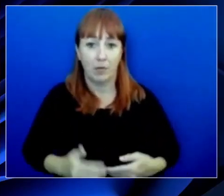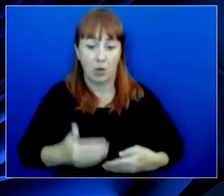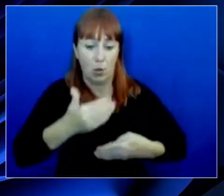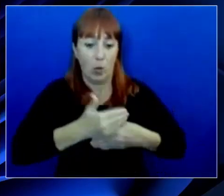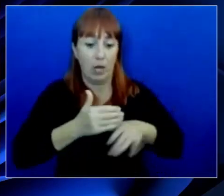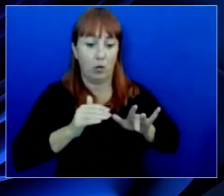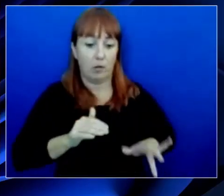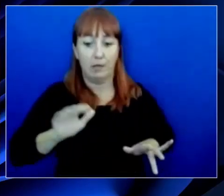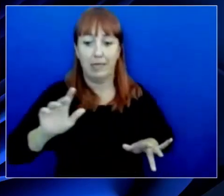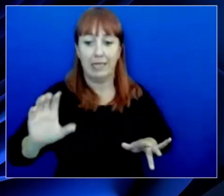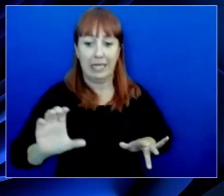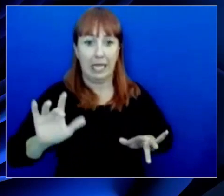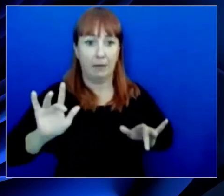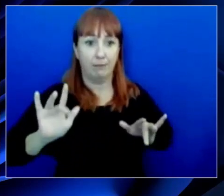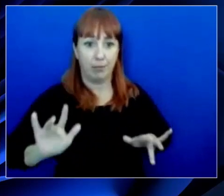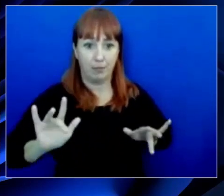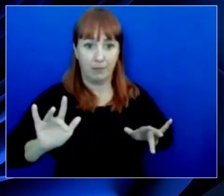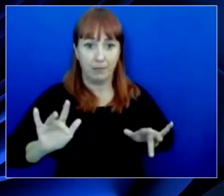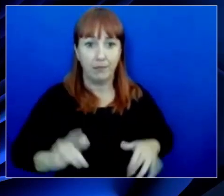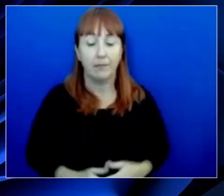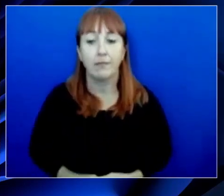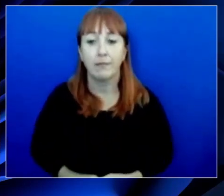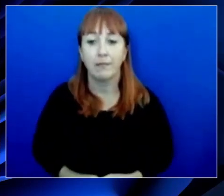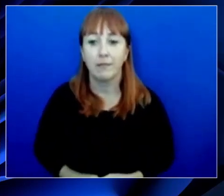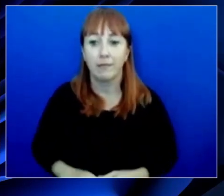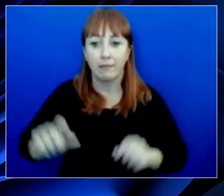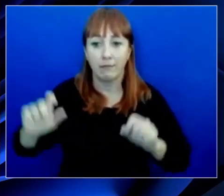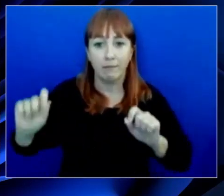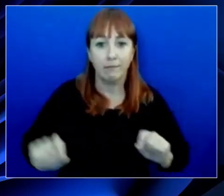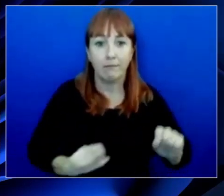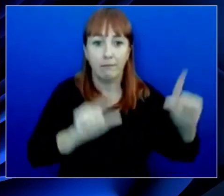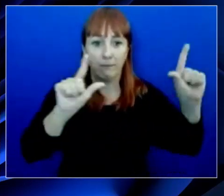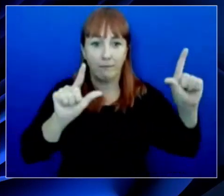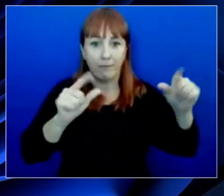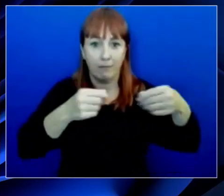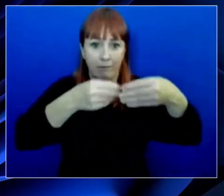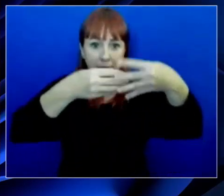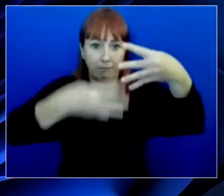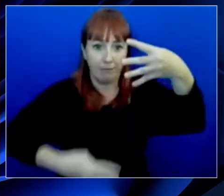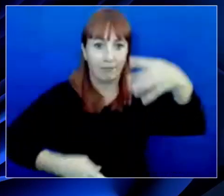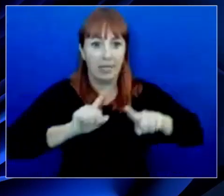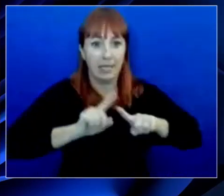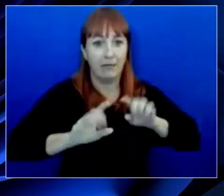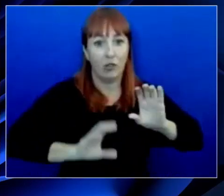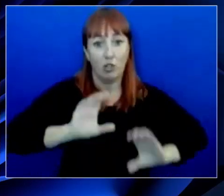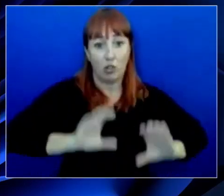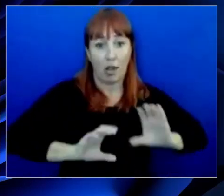And what comes up as a quick list of all these chats, and I'm just going to tab through